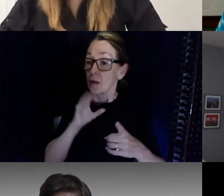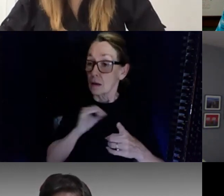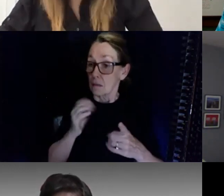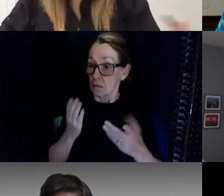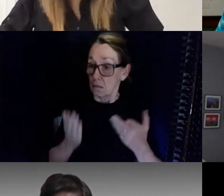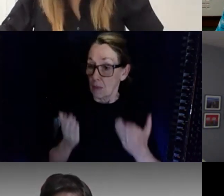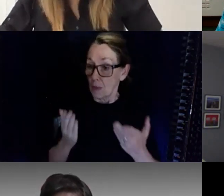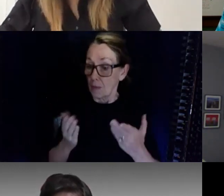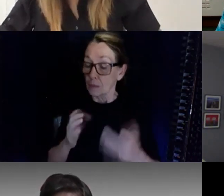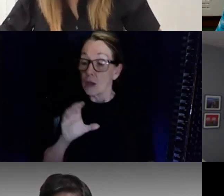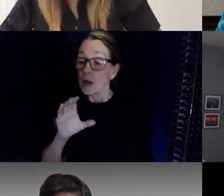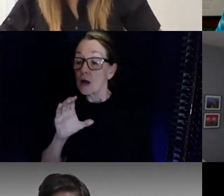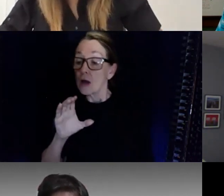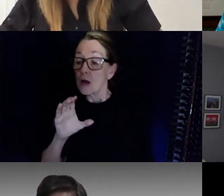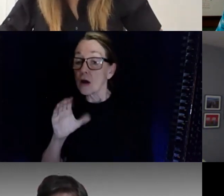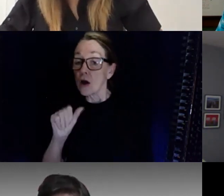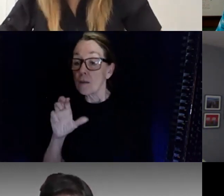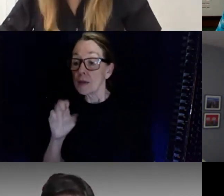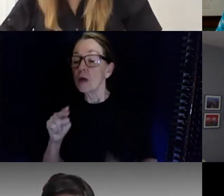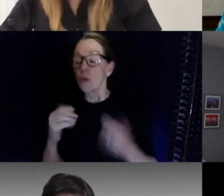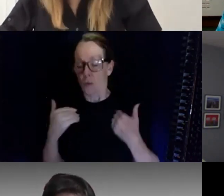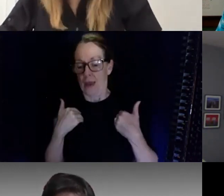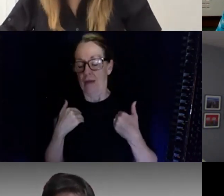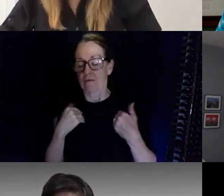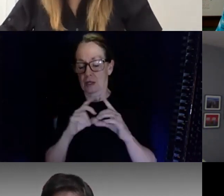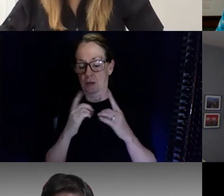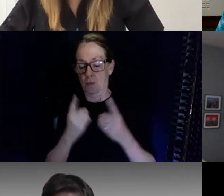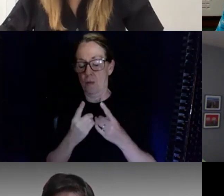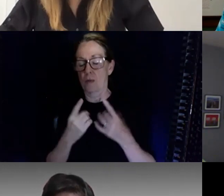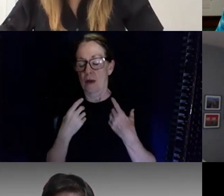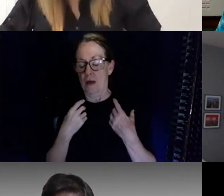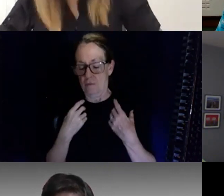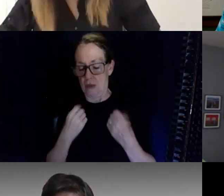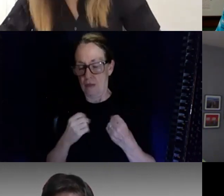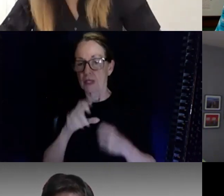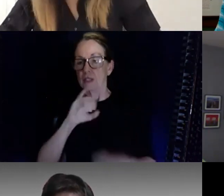I'M SURE WE HAVE AN EMERGENCY PREPAREDNESS TEAM ON A STATE LEVEL THAT NETWORKS WITH ALL 39 CITIES AND TOWNS. MAYBE.